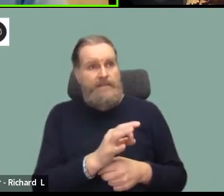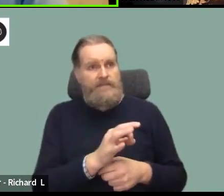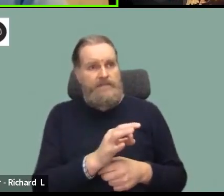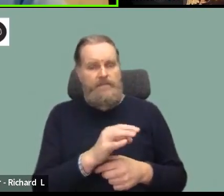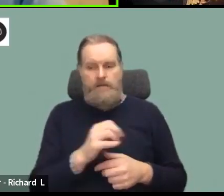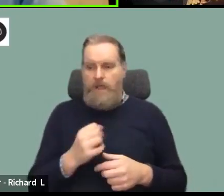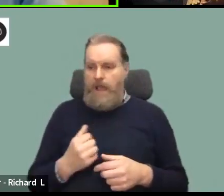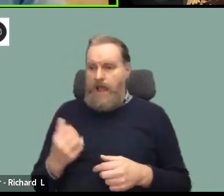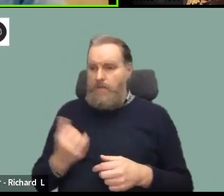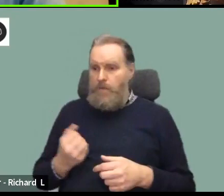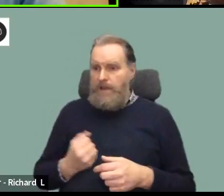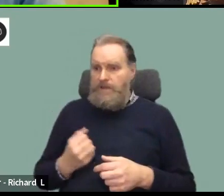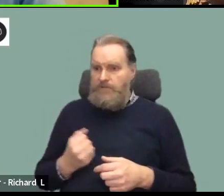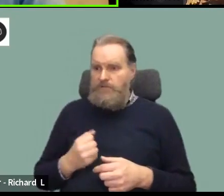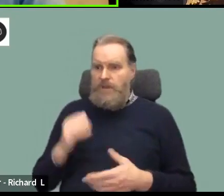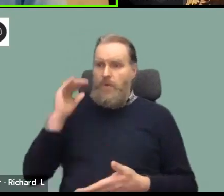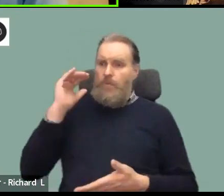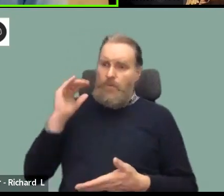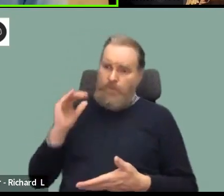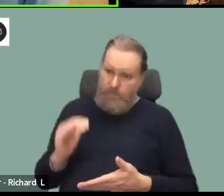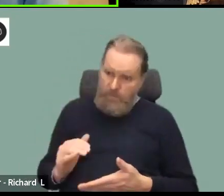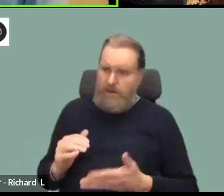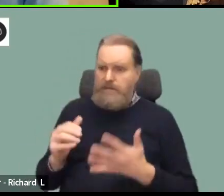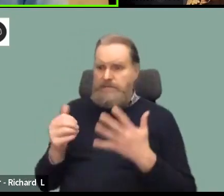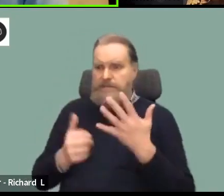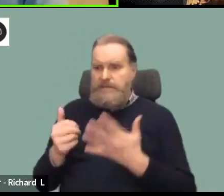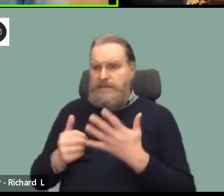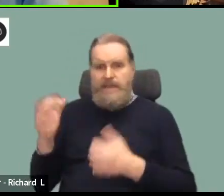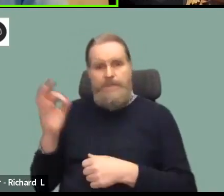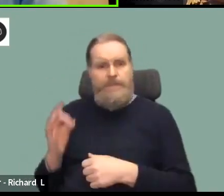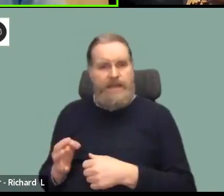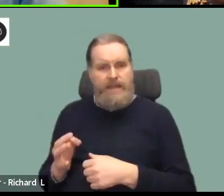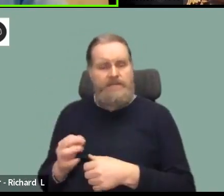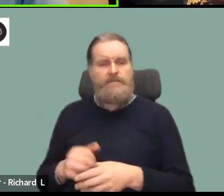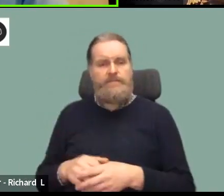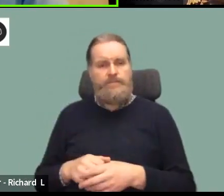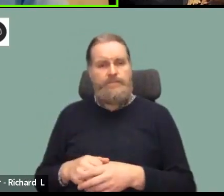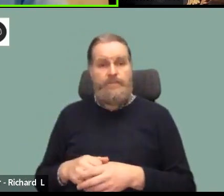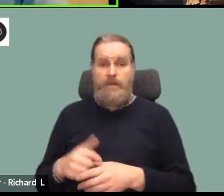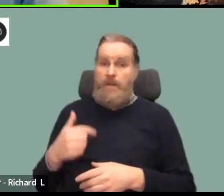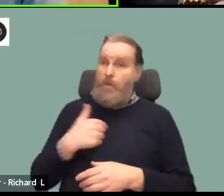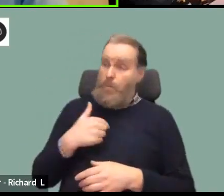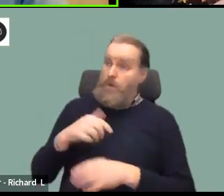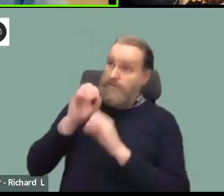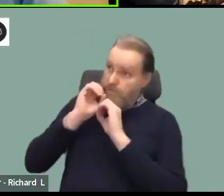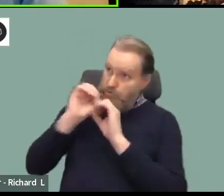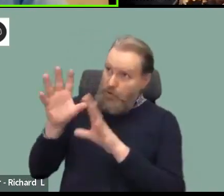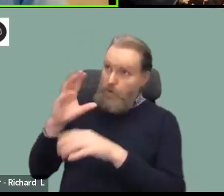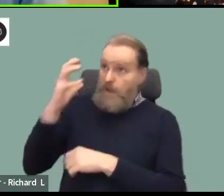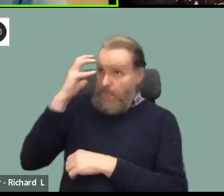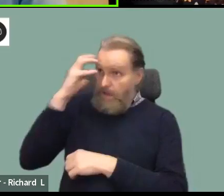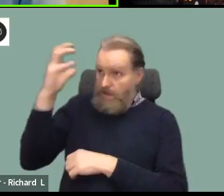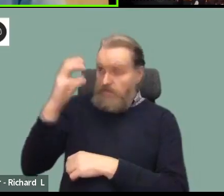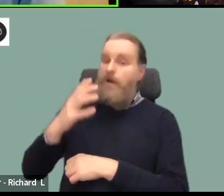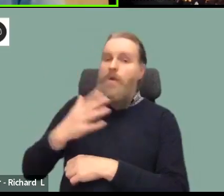pay. So whatever people have had any So whatever people have had they need more. And what we're clear. And we've said to the government I just want to make this point